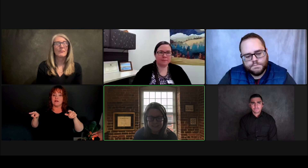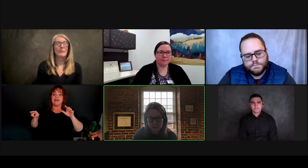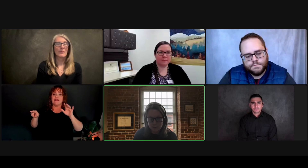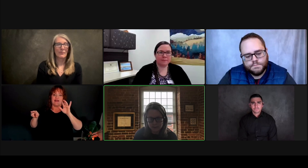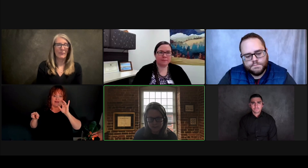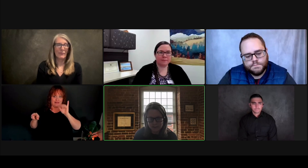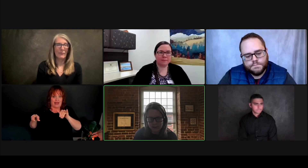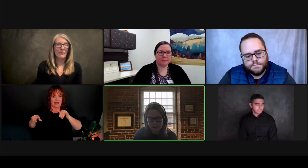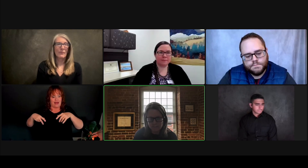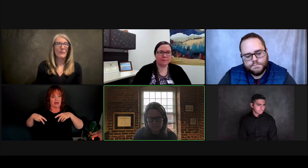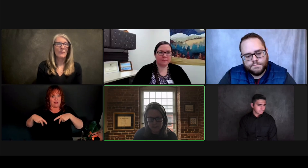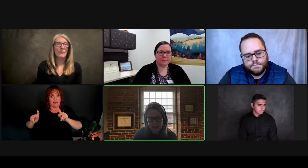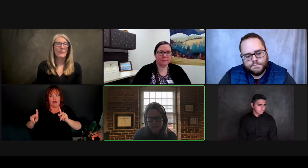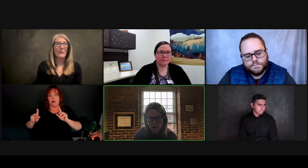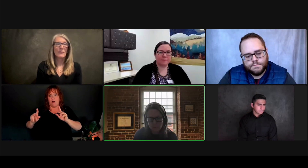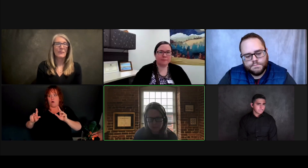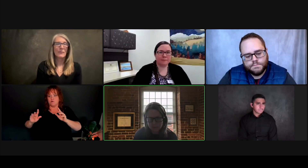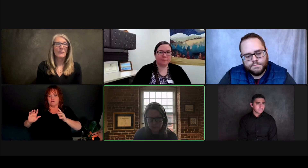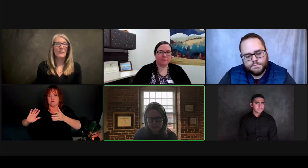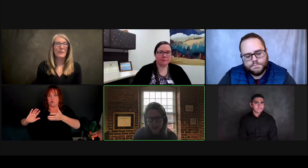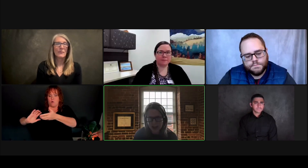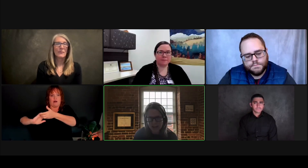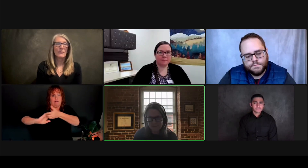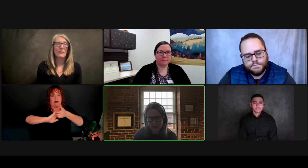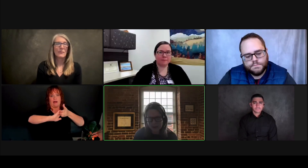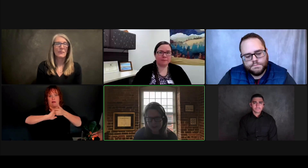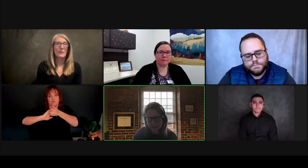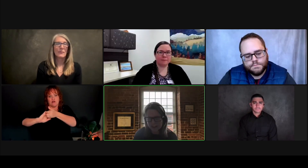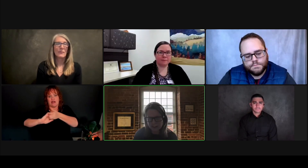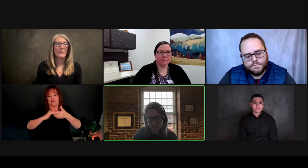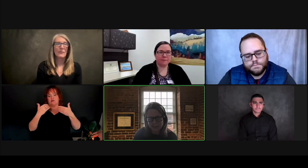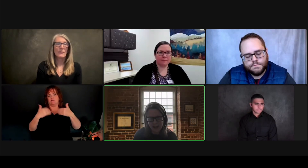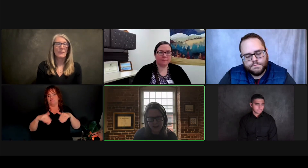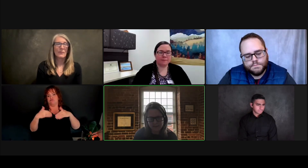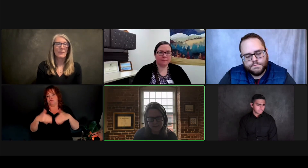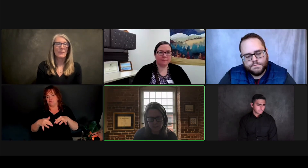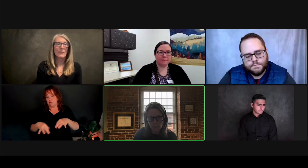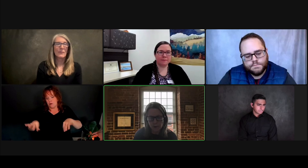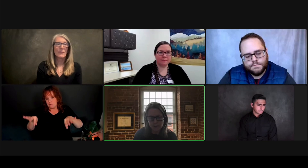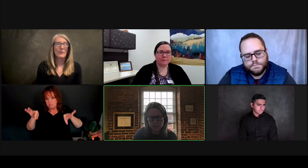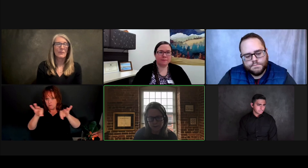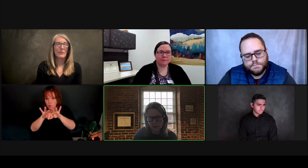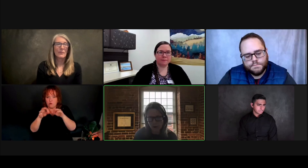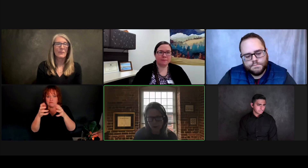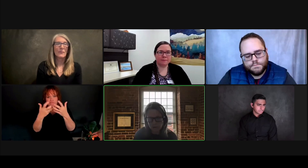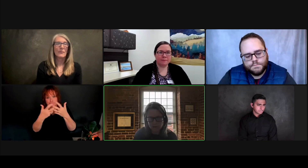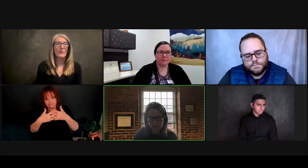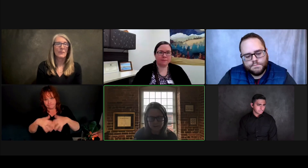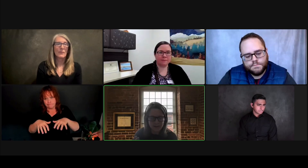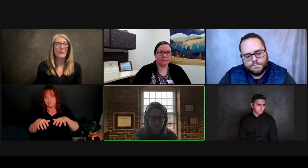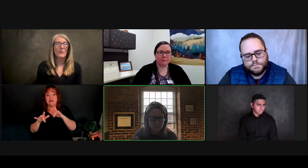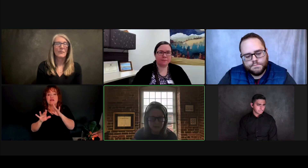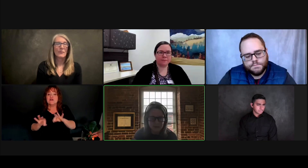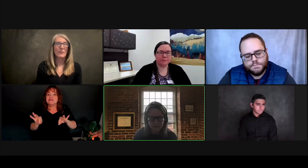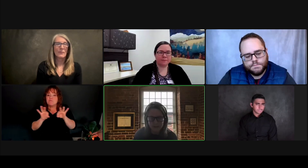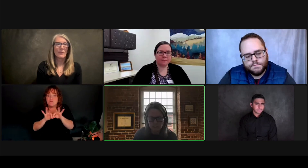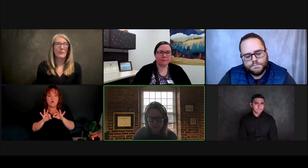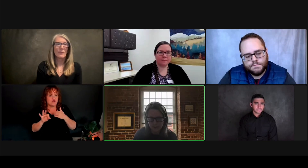essential. It's always good to have that connection to have someone you can call, have somebody available